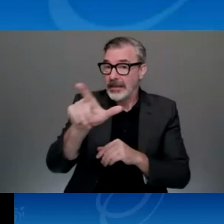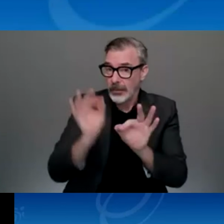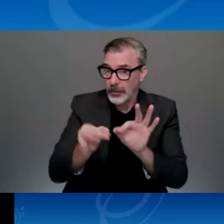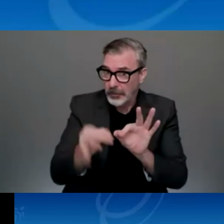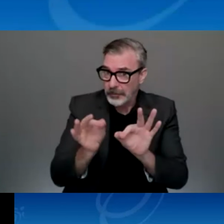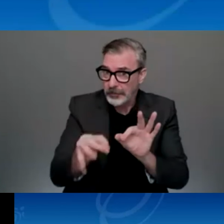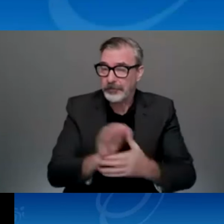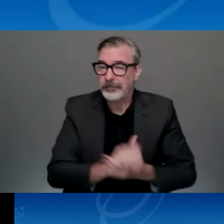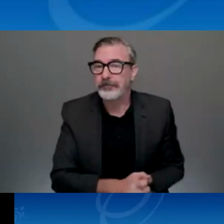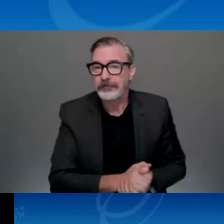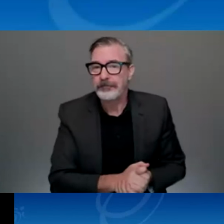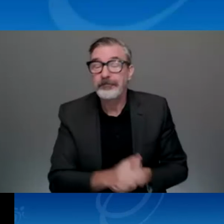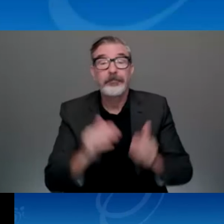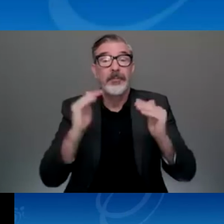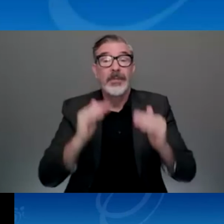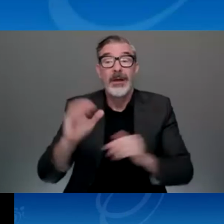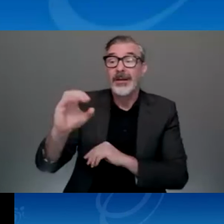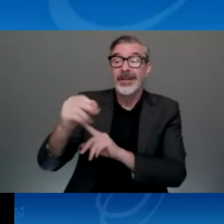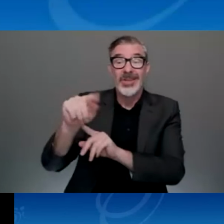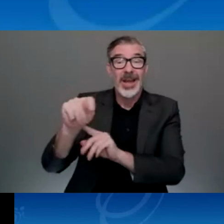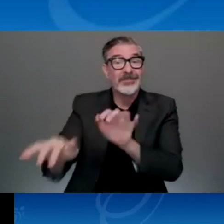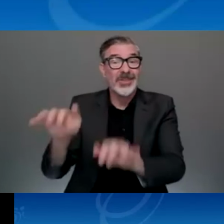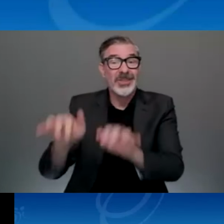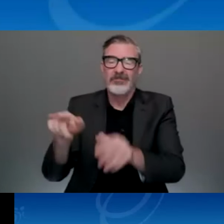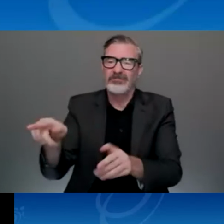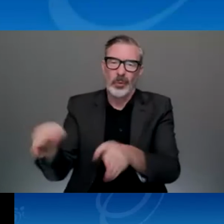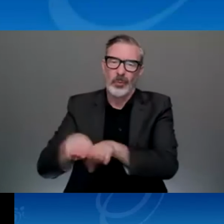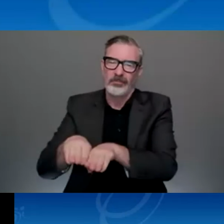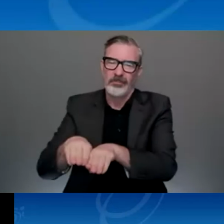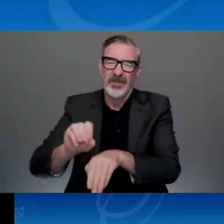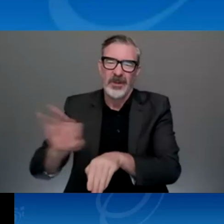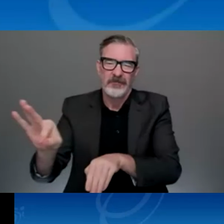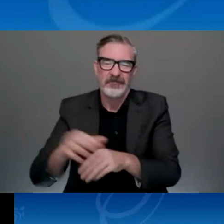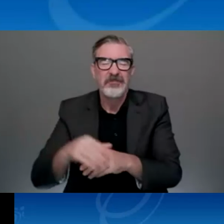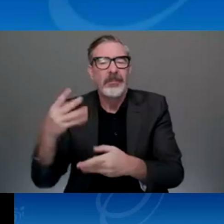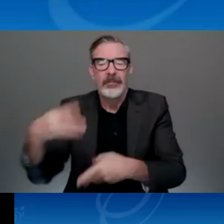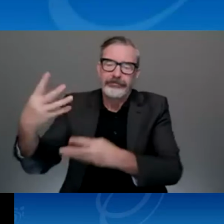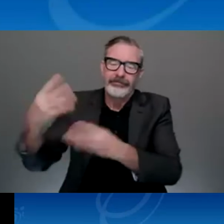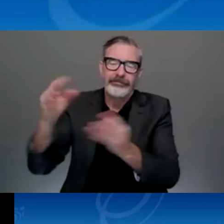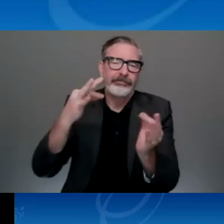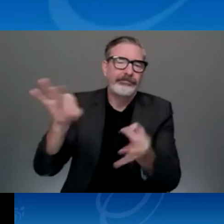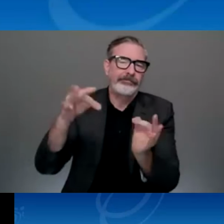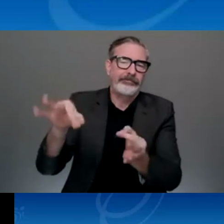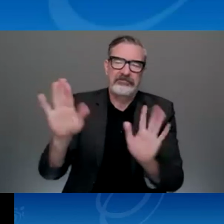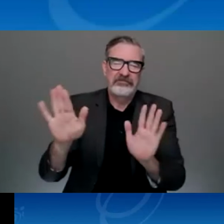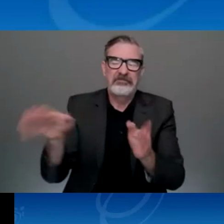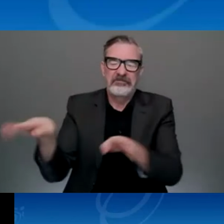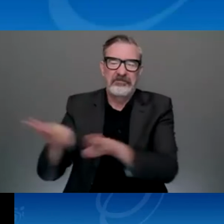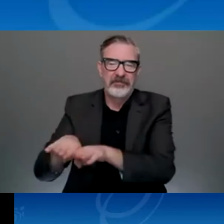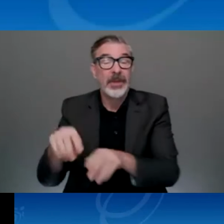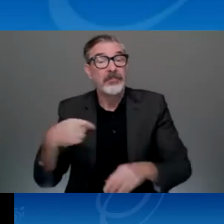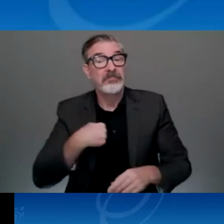The chat function has been turned off so as not to distract the panelists, and I will facilitate a Q&A at the end of the session,